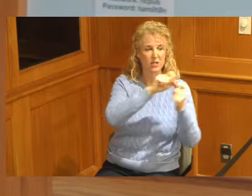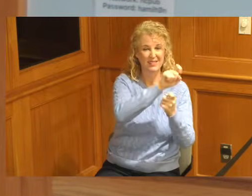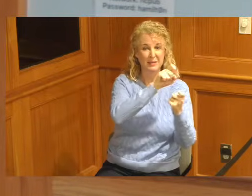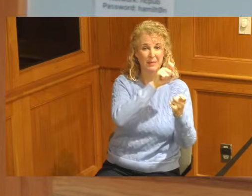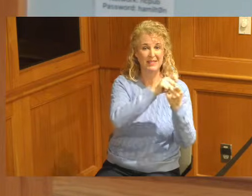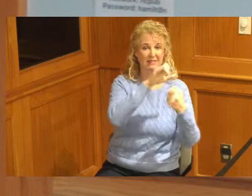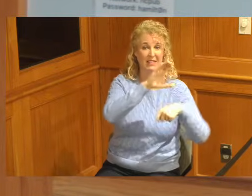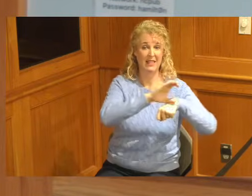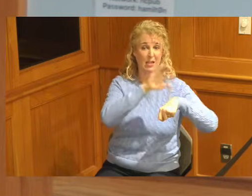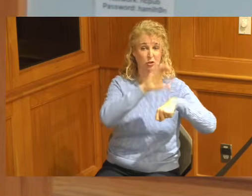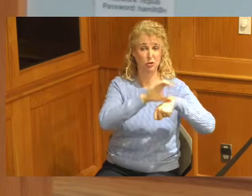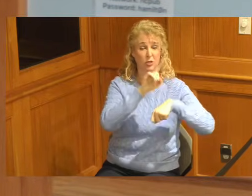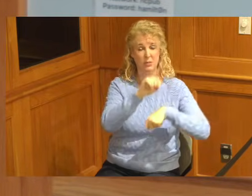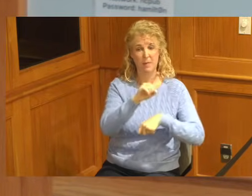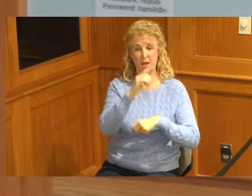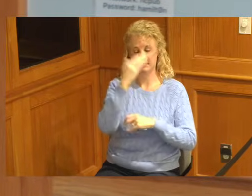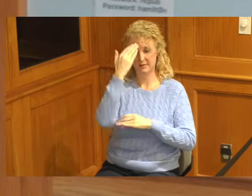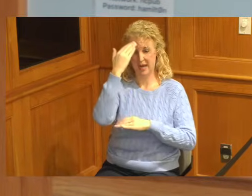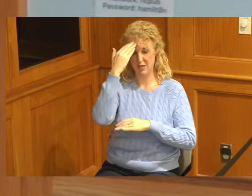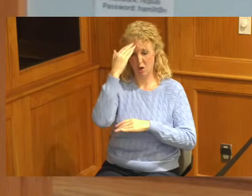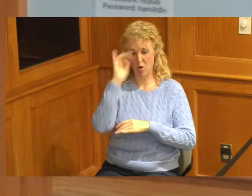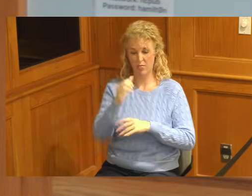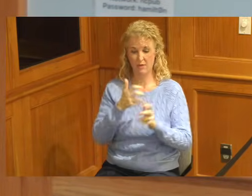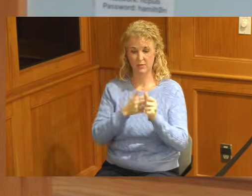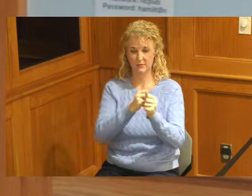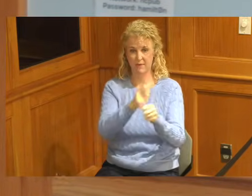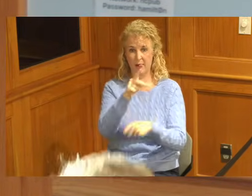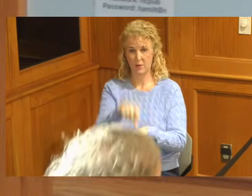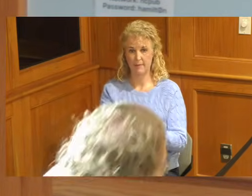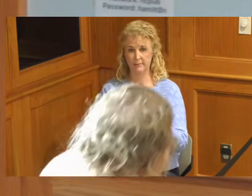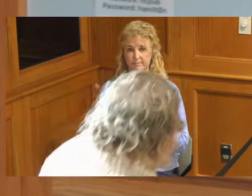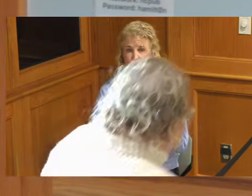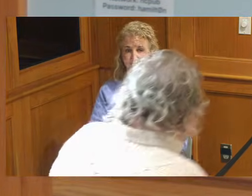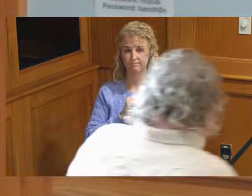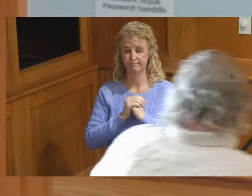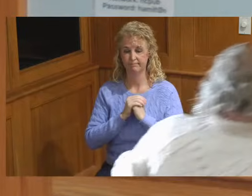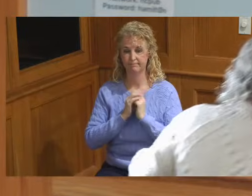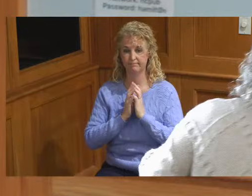but I know that was the process we followed with everybody. And really, of course, our my focus